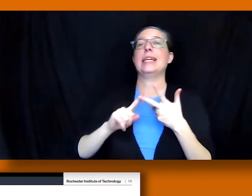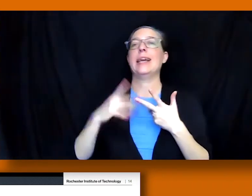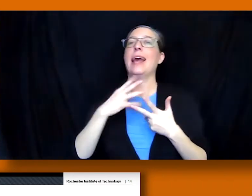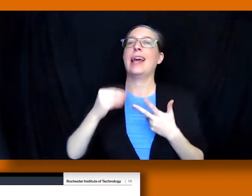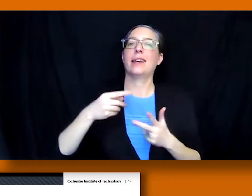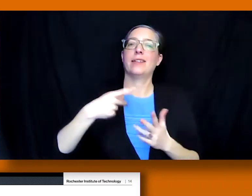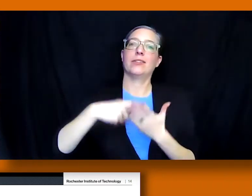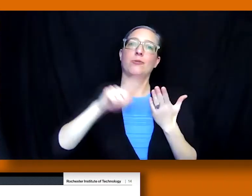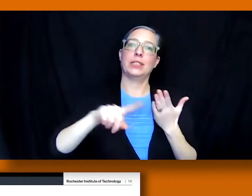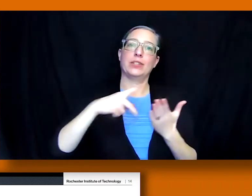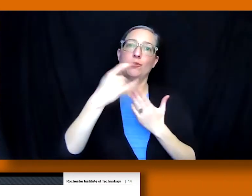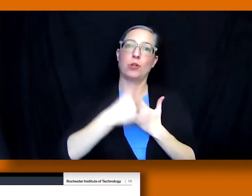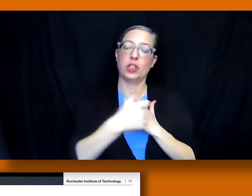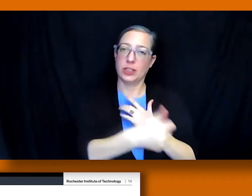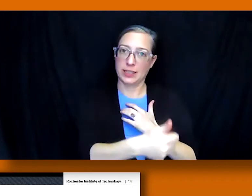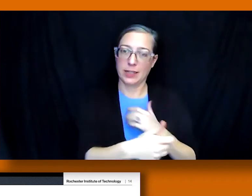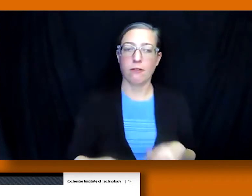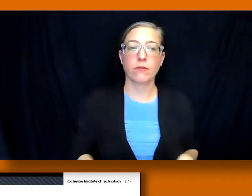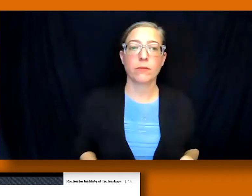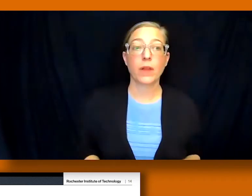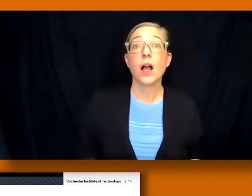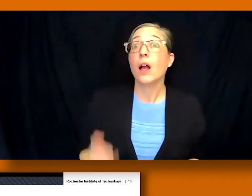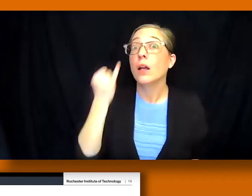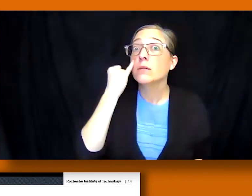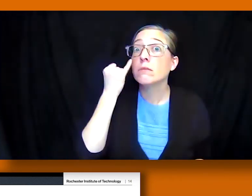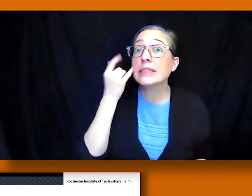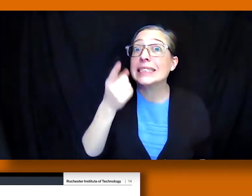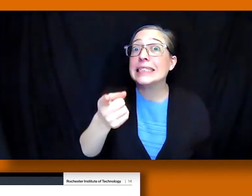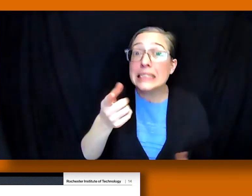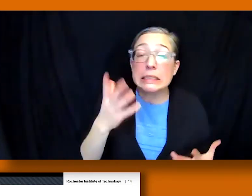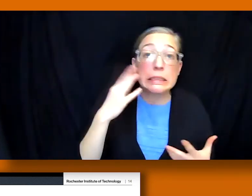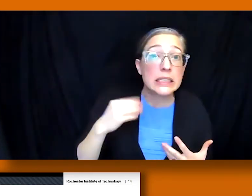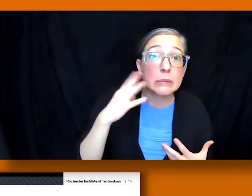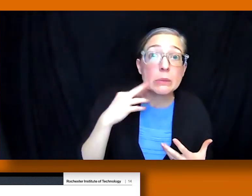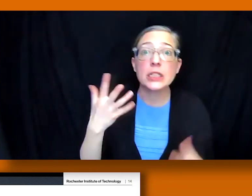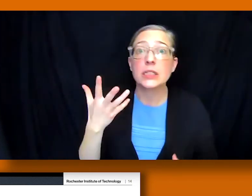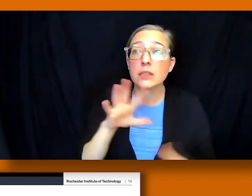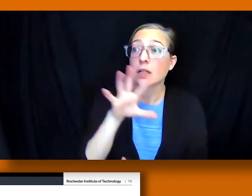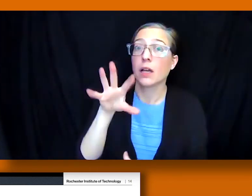So, if you ever are in an award and you feel like you're not getting